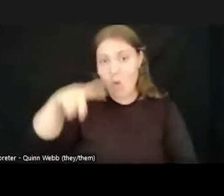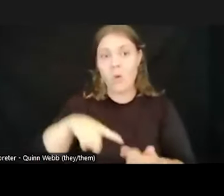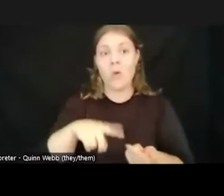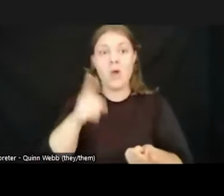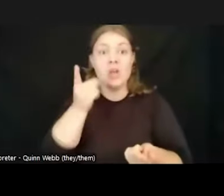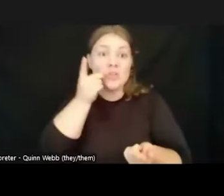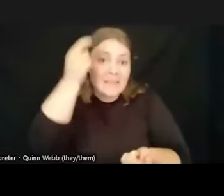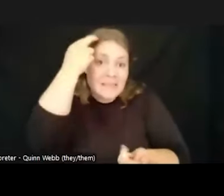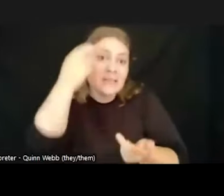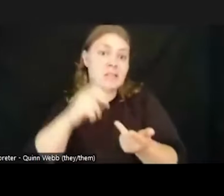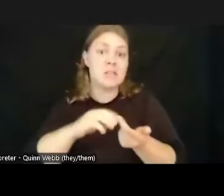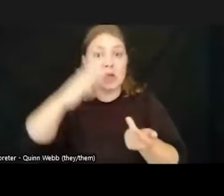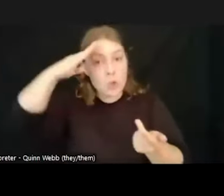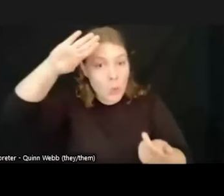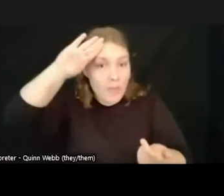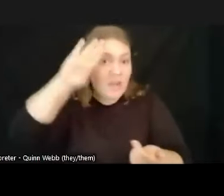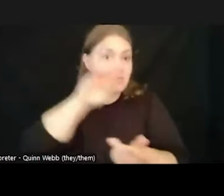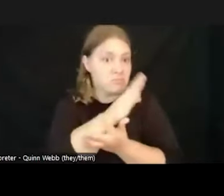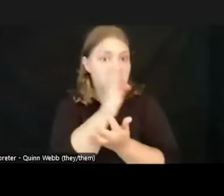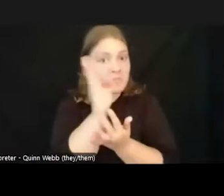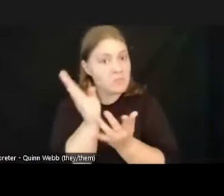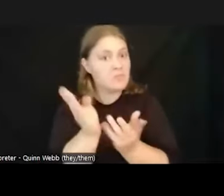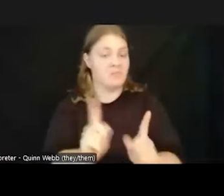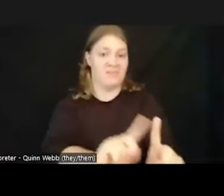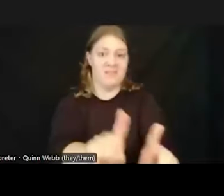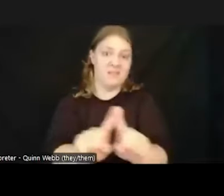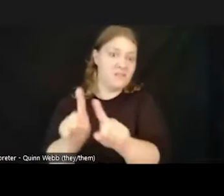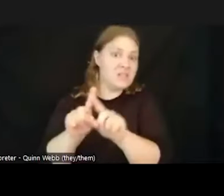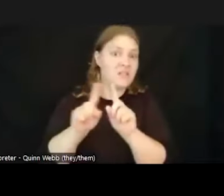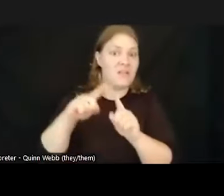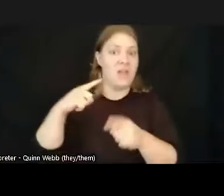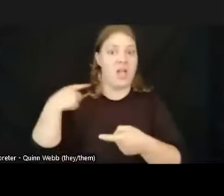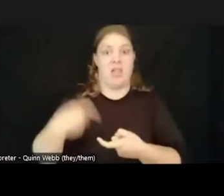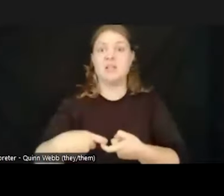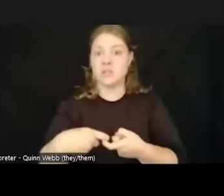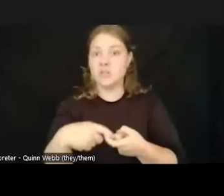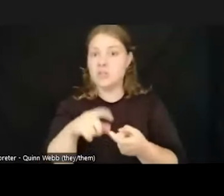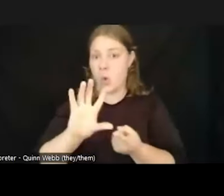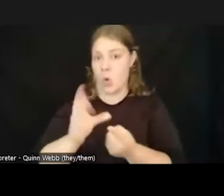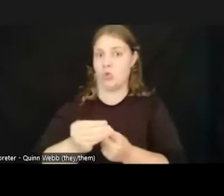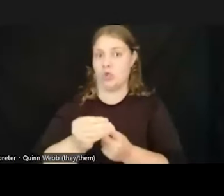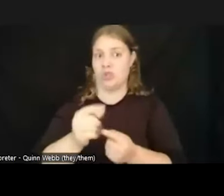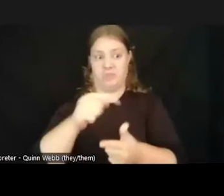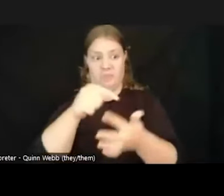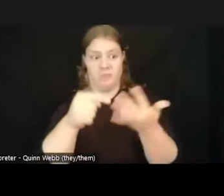of representation from very from various um Latino cultures that needs to be represented and spoken